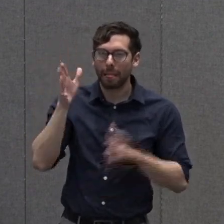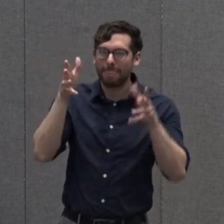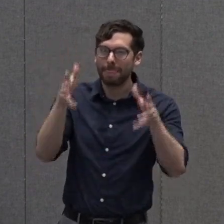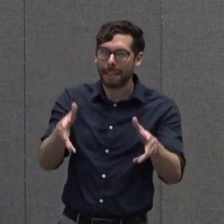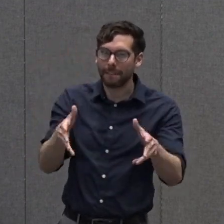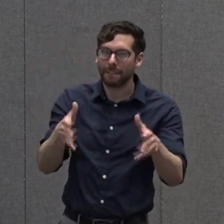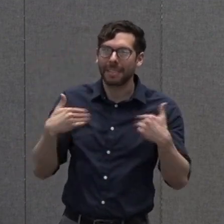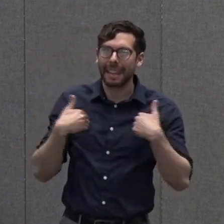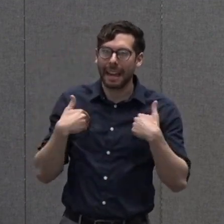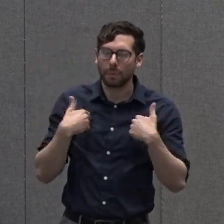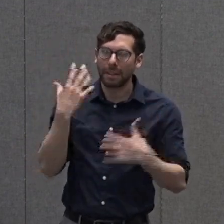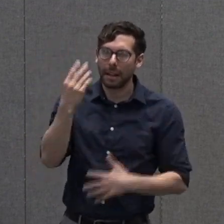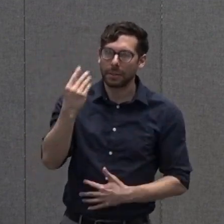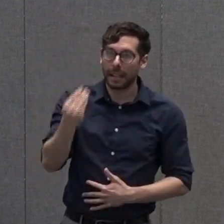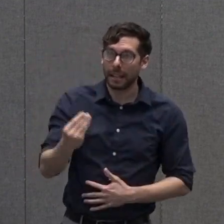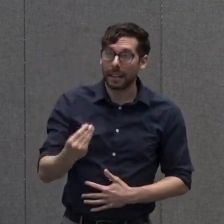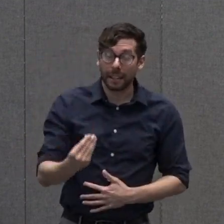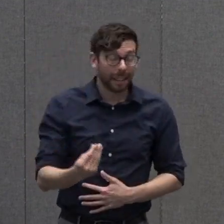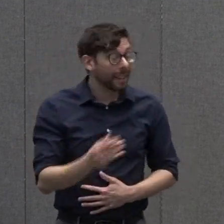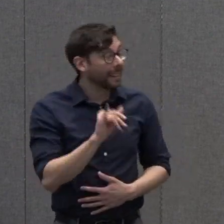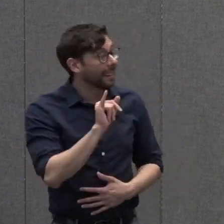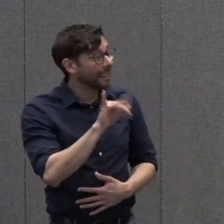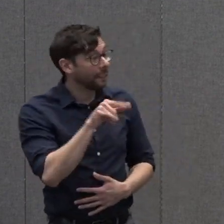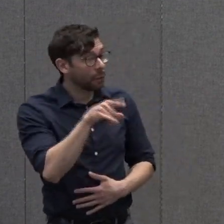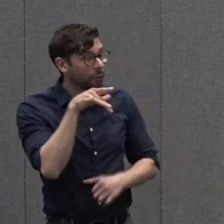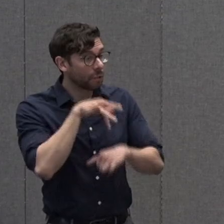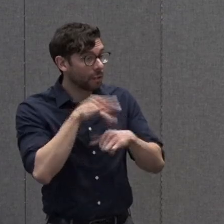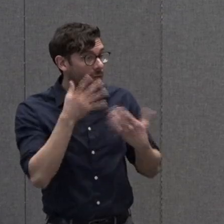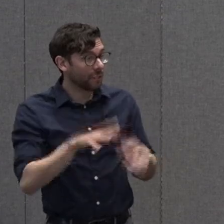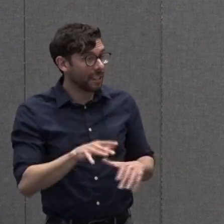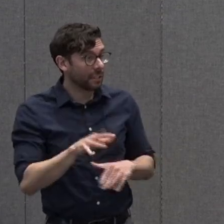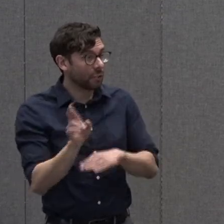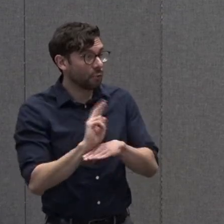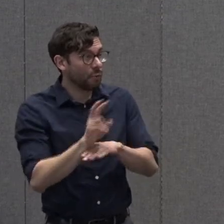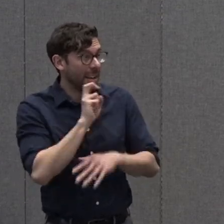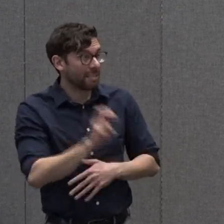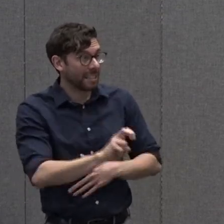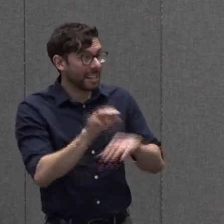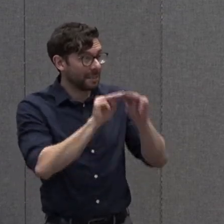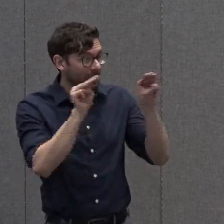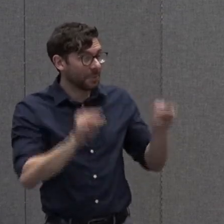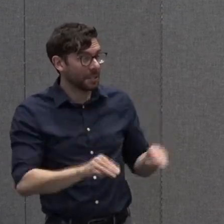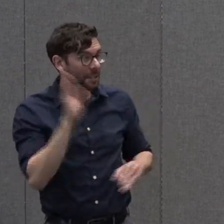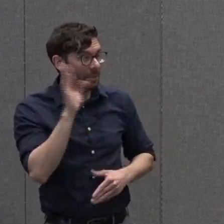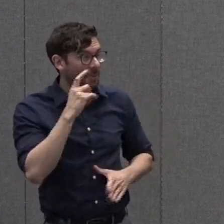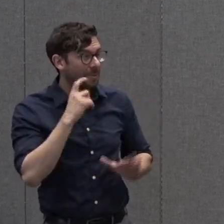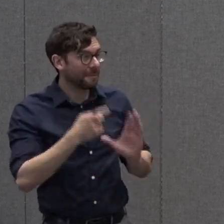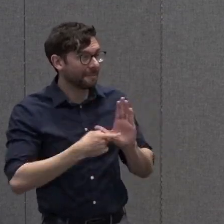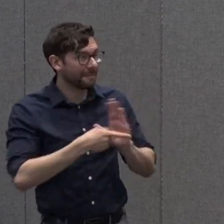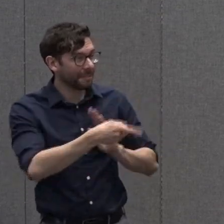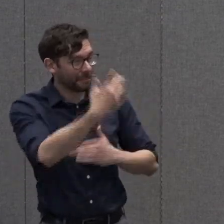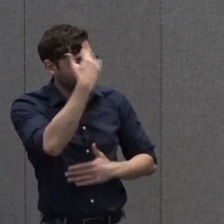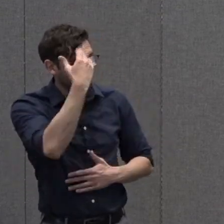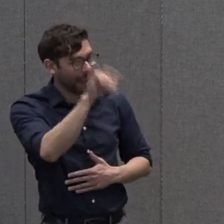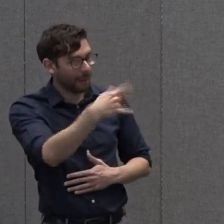And is it a he, or she? This one's a he. Oh my goodness, look at this. Oh boy, he is heavy.